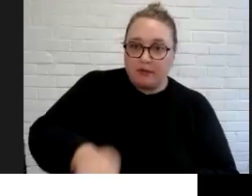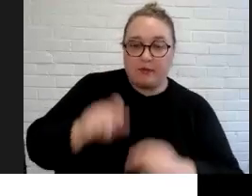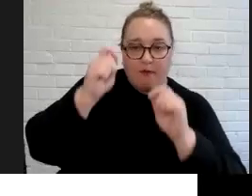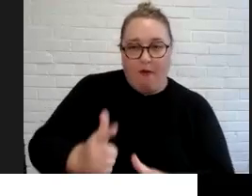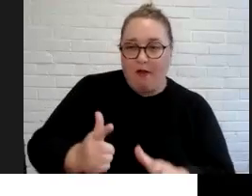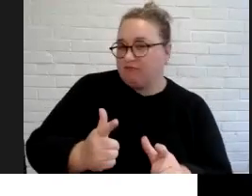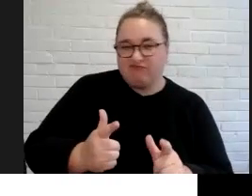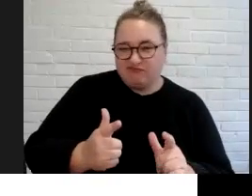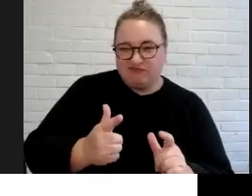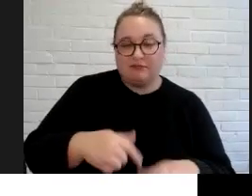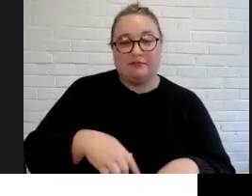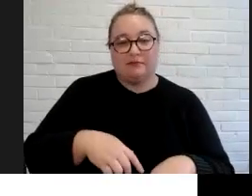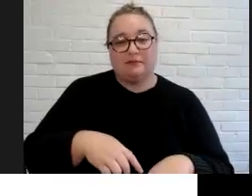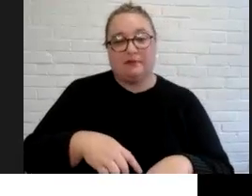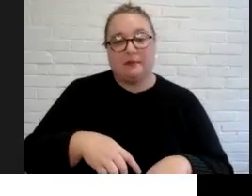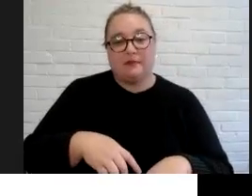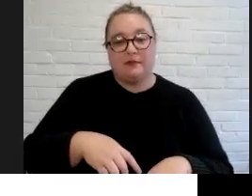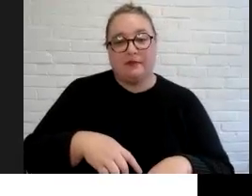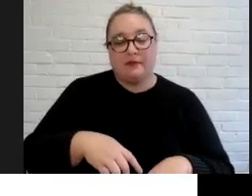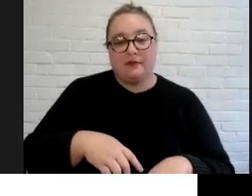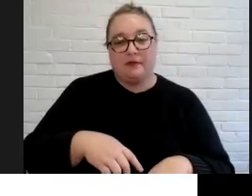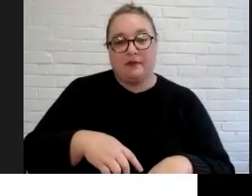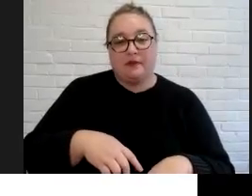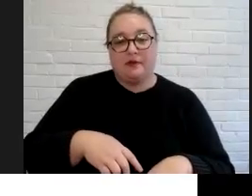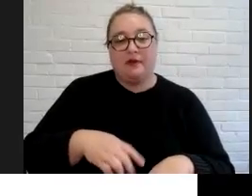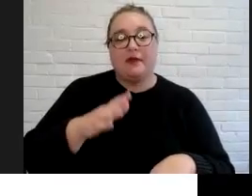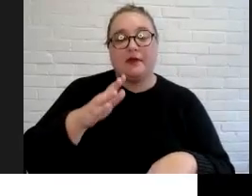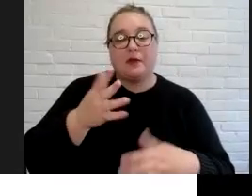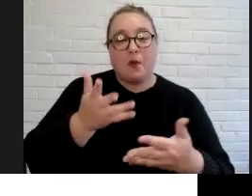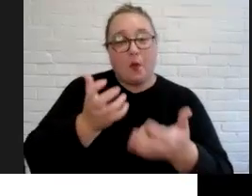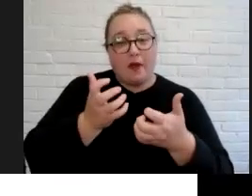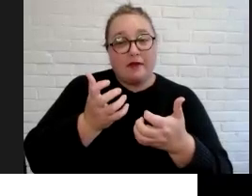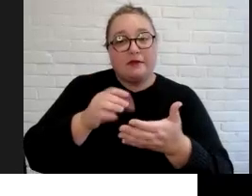The idea is that you want to make sure that students see that you're there.